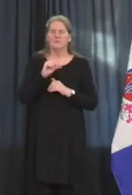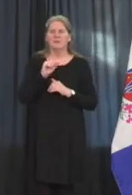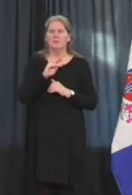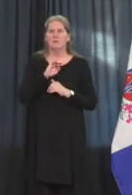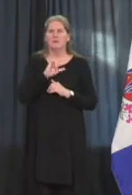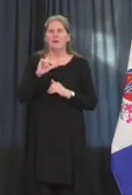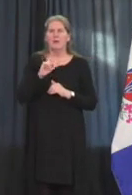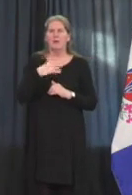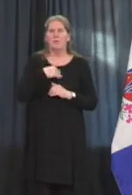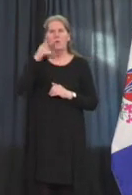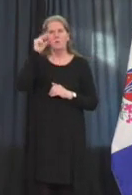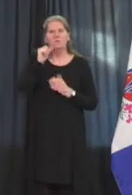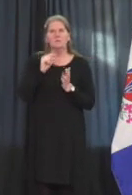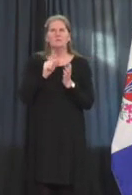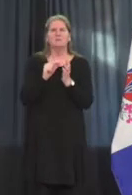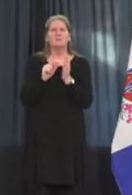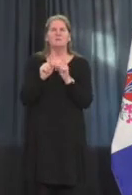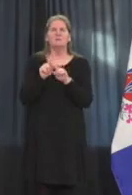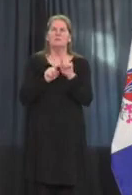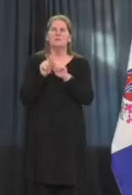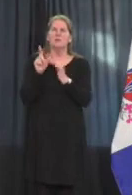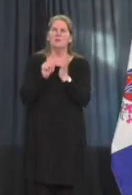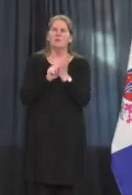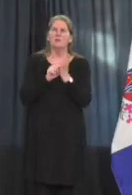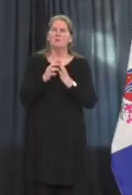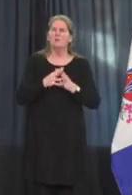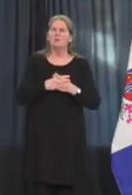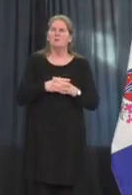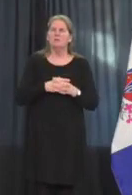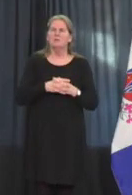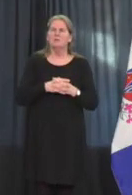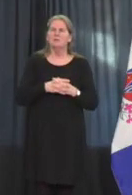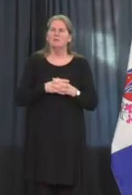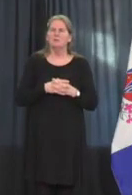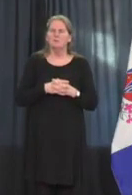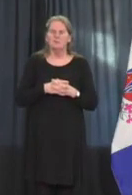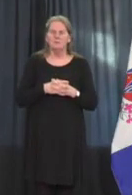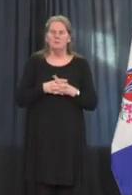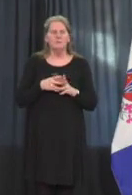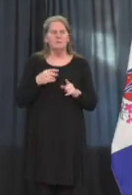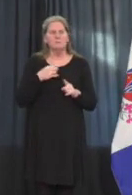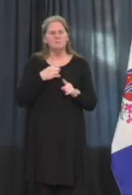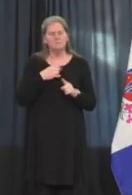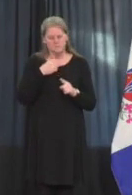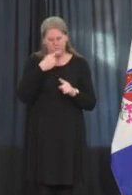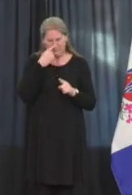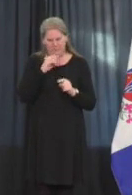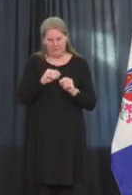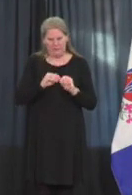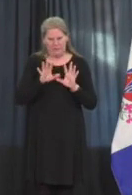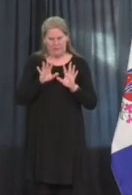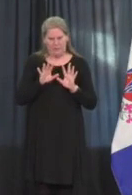STAR. I'M HOPING YOU CAN EXPAND ON THE DIFFERENCE BETWEEN AN